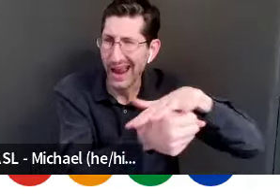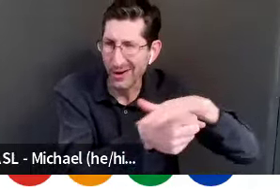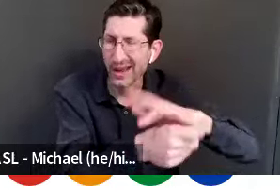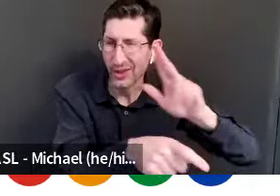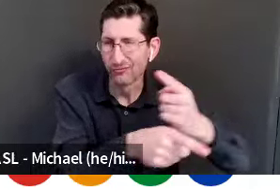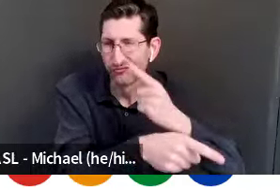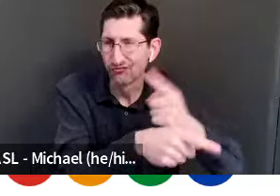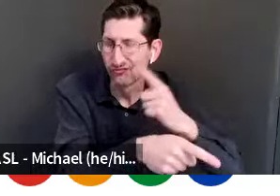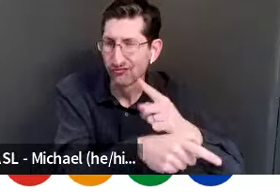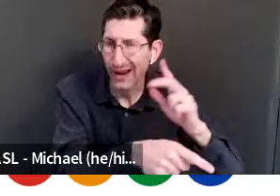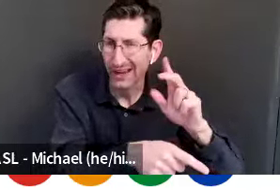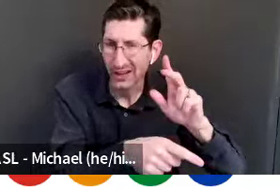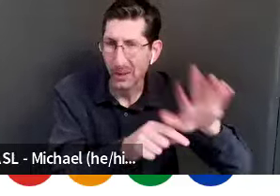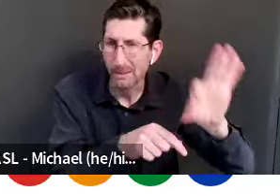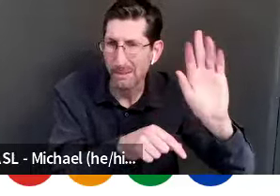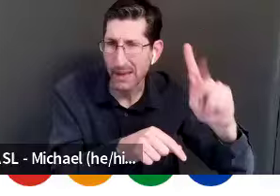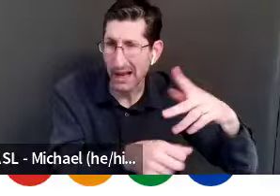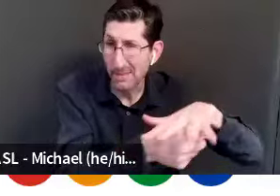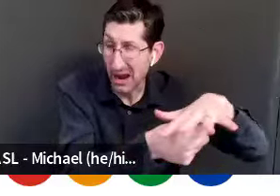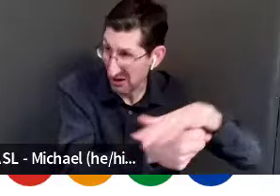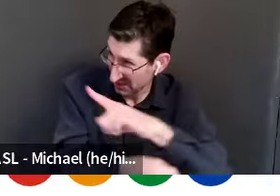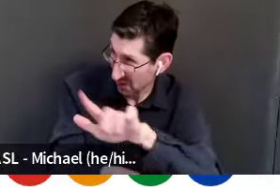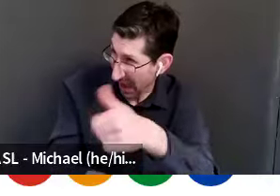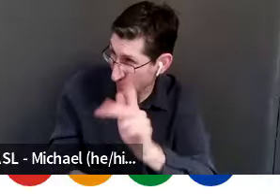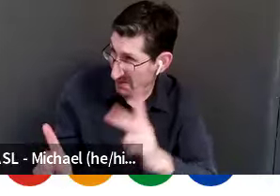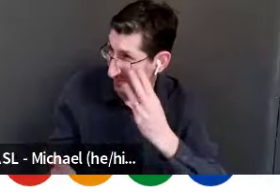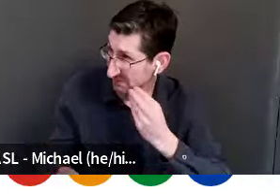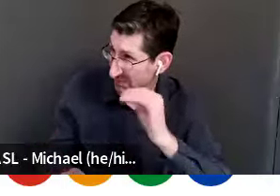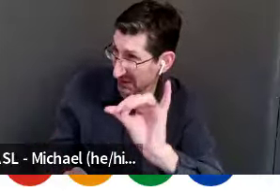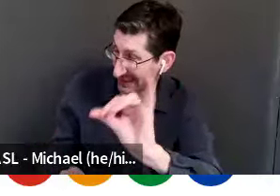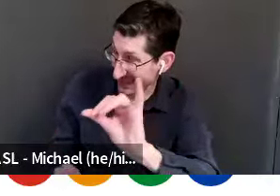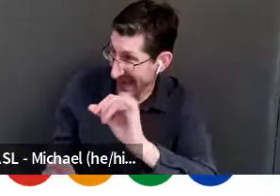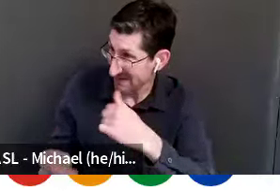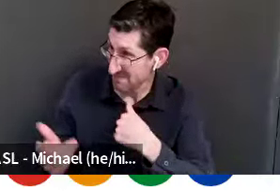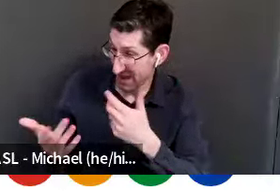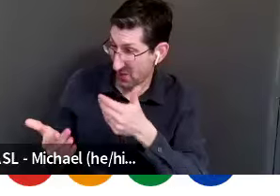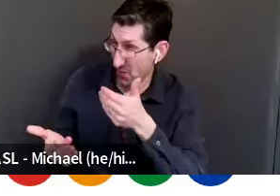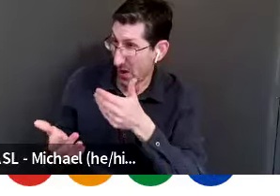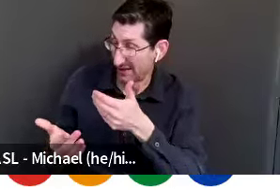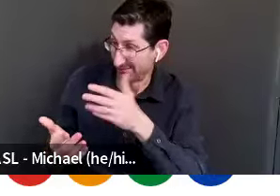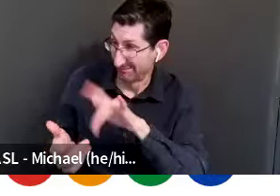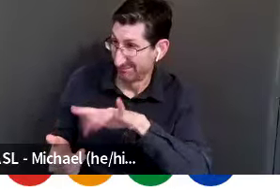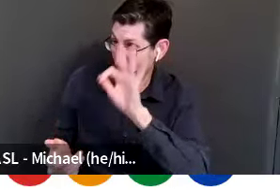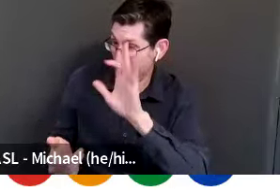CENTRAL PARKING. HAVE YOU HAD OTHER CUSTOMERS COMPLAIN THEY HAVE HAD THAT ISSUE